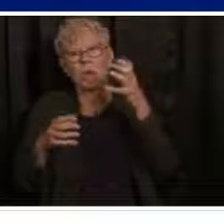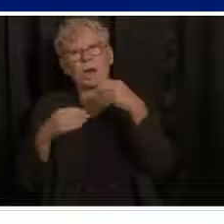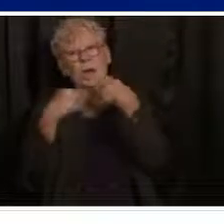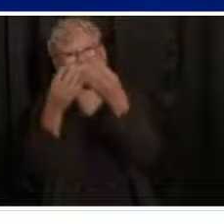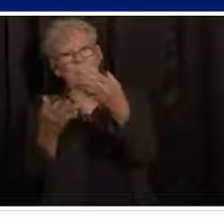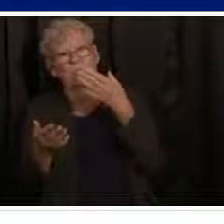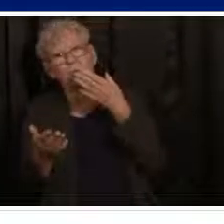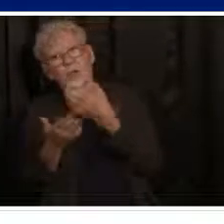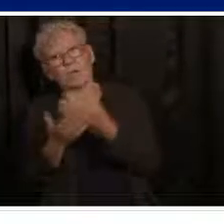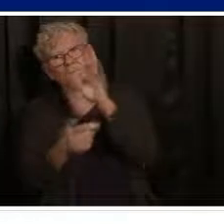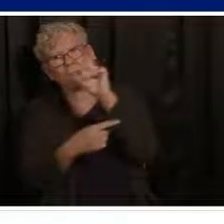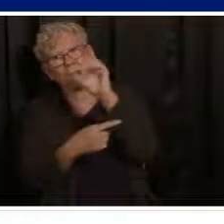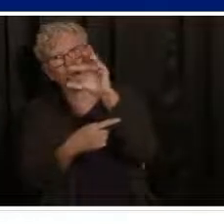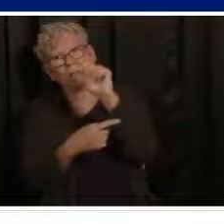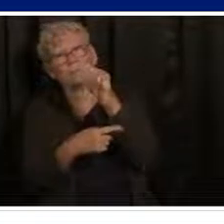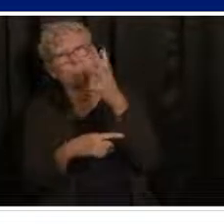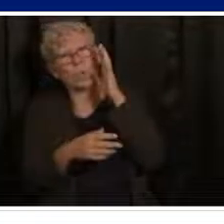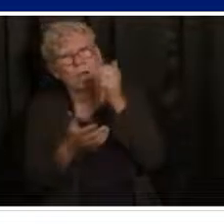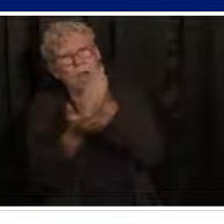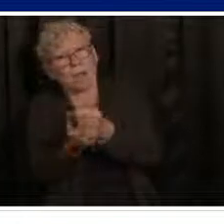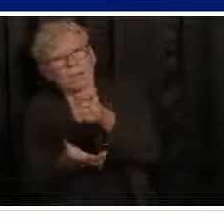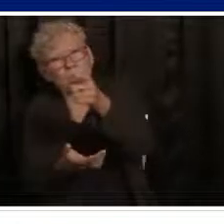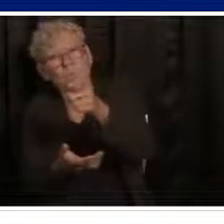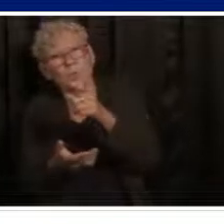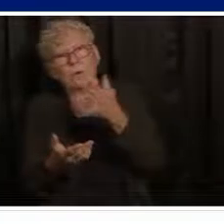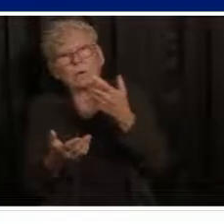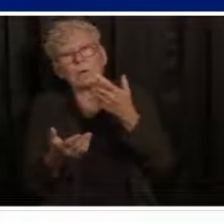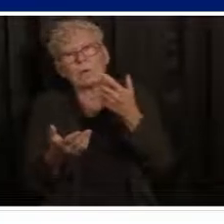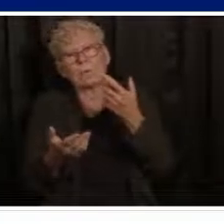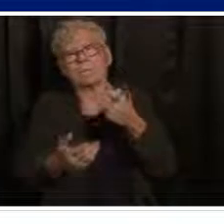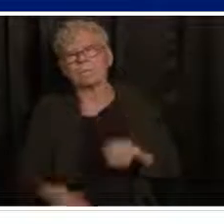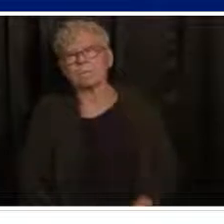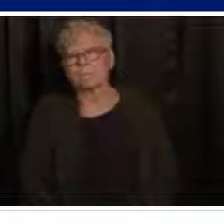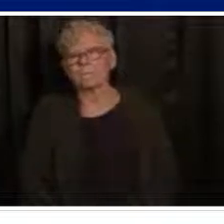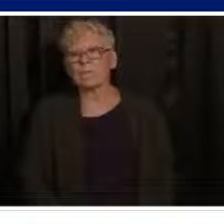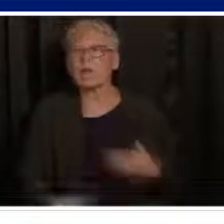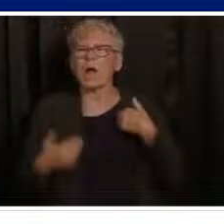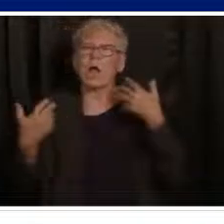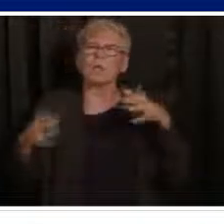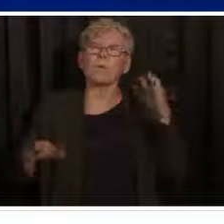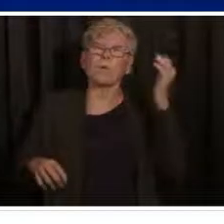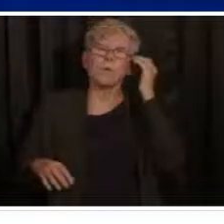your concerns. We want to be helpful. We also know that inaccurate information is spreading around the internet